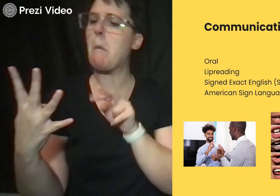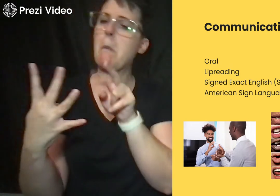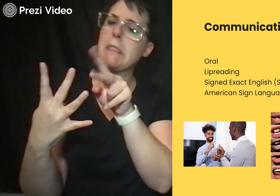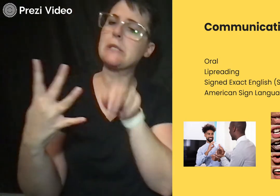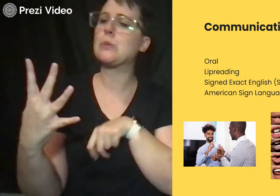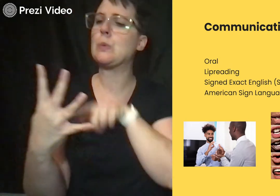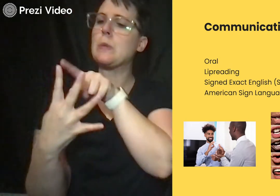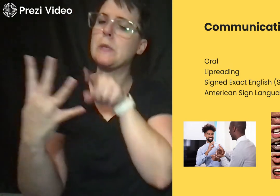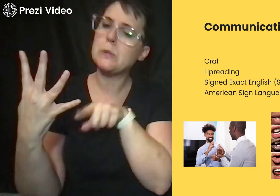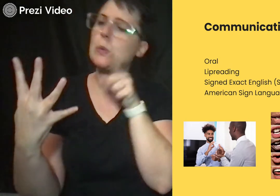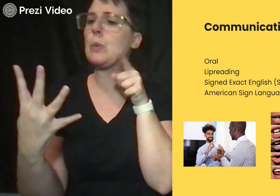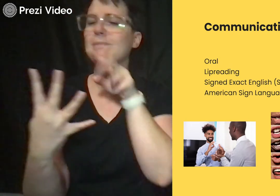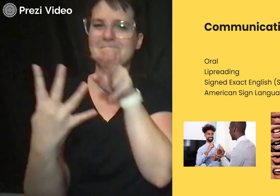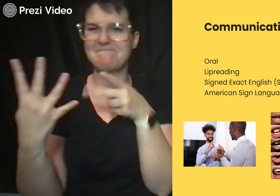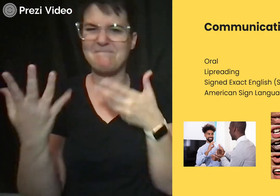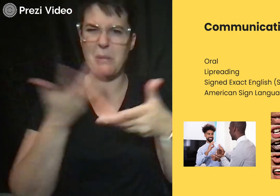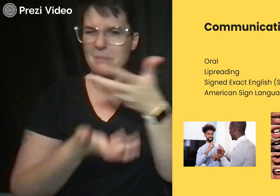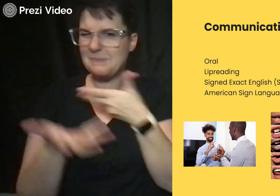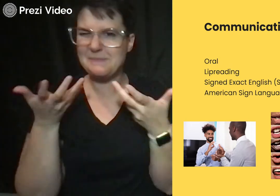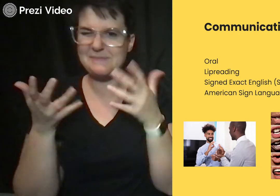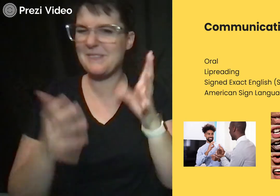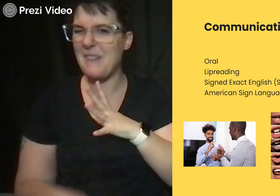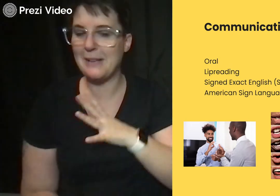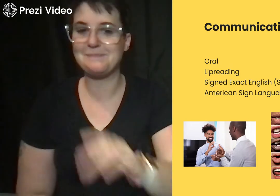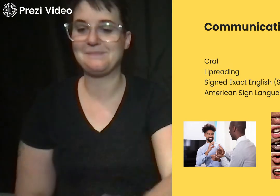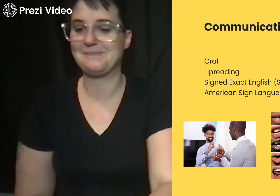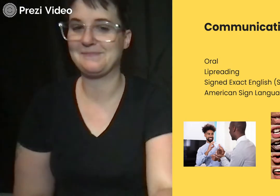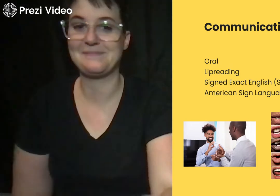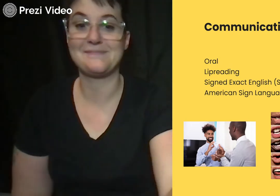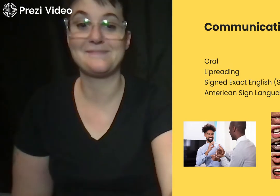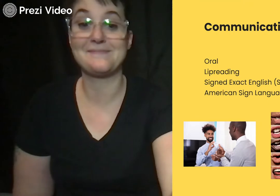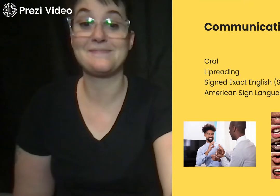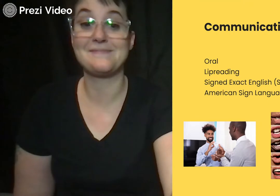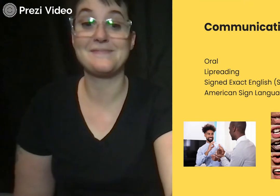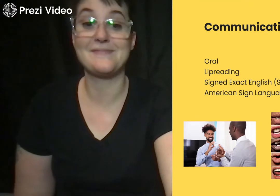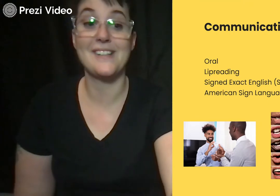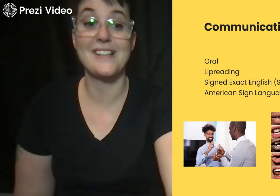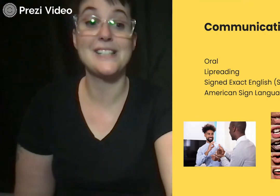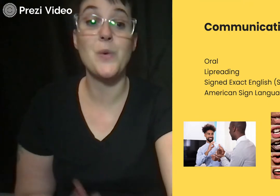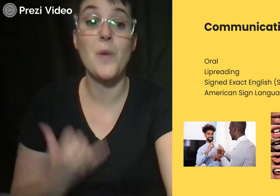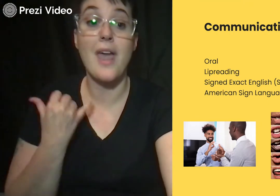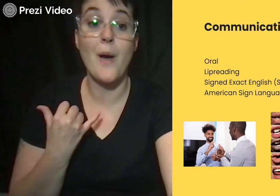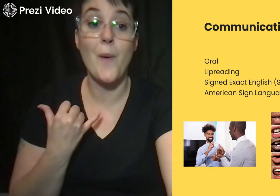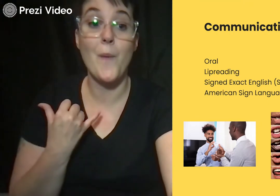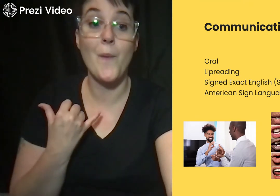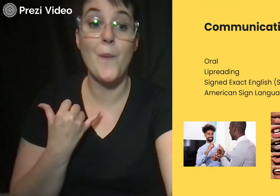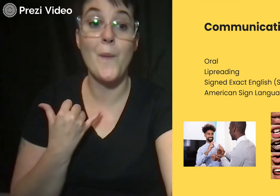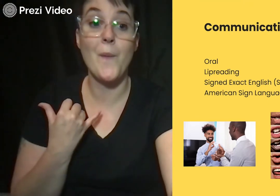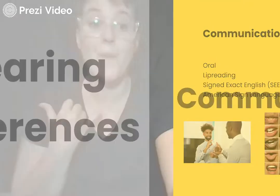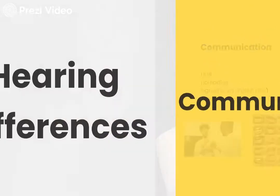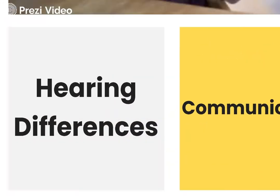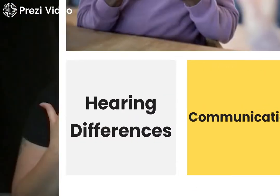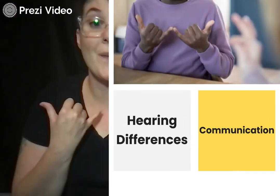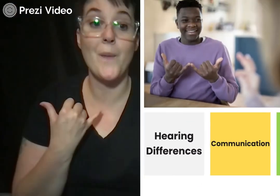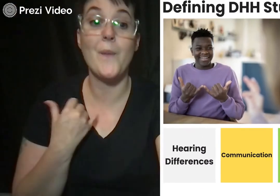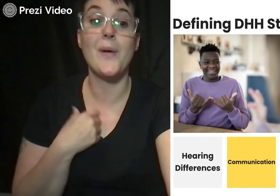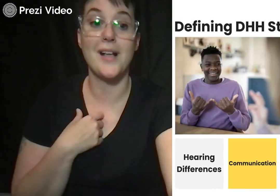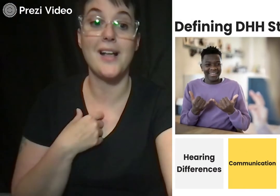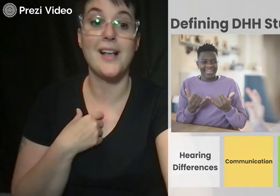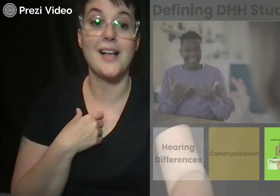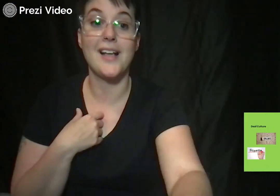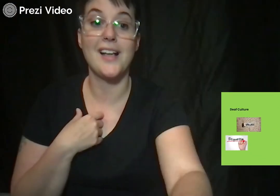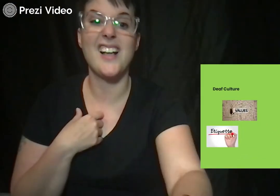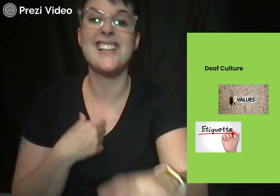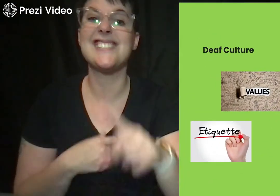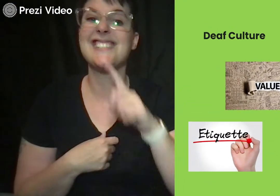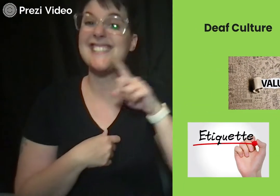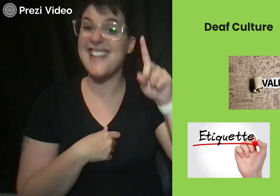Many people use a combination of methods.